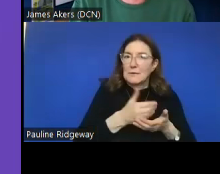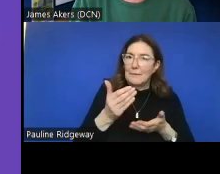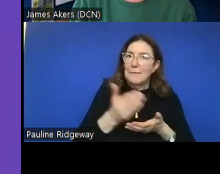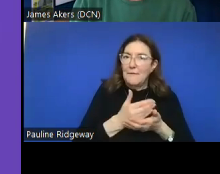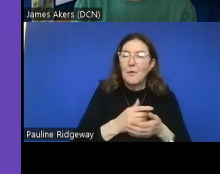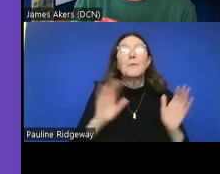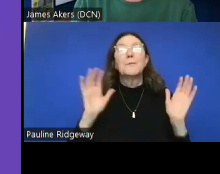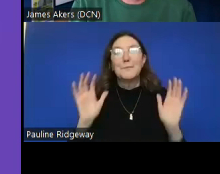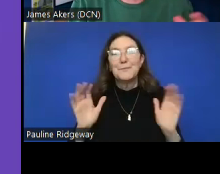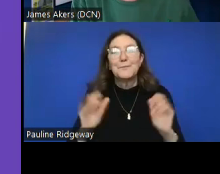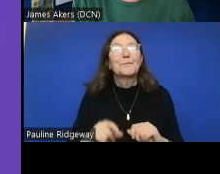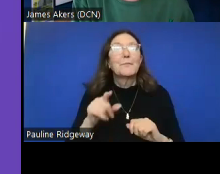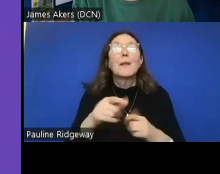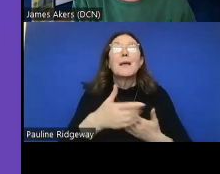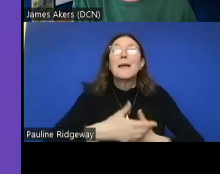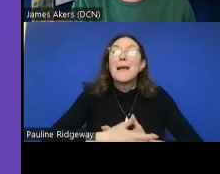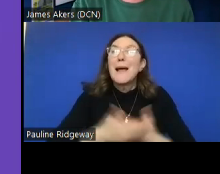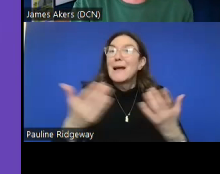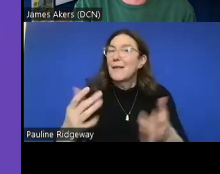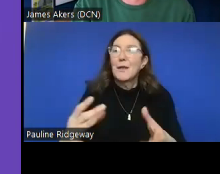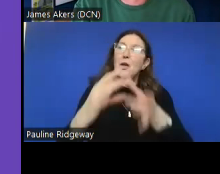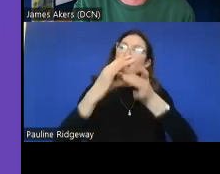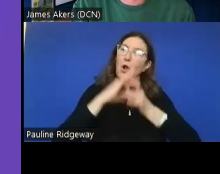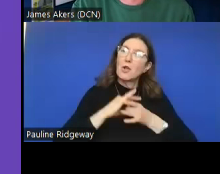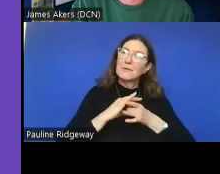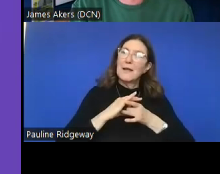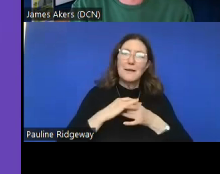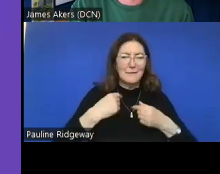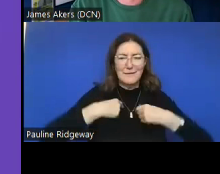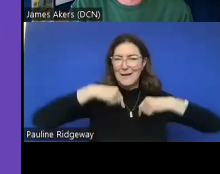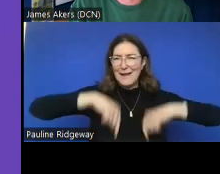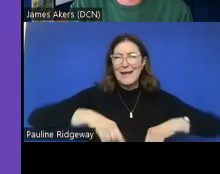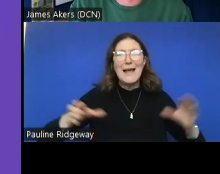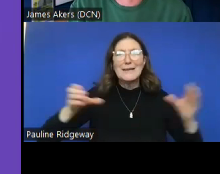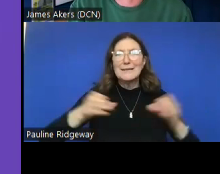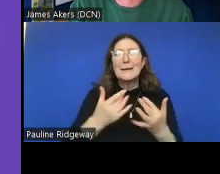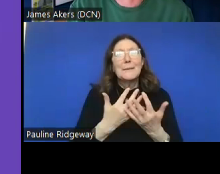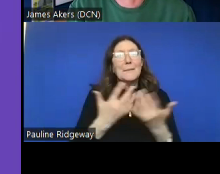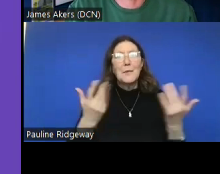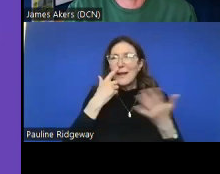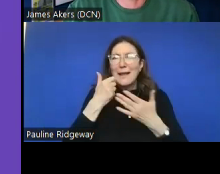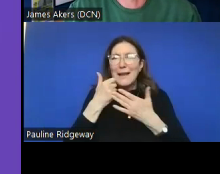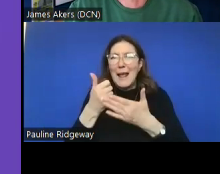There's lots of us in the team that can help you with various different things and take you on your digital journey,